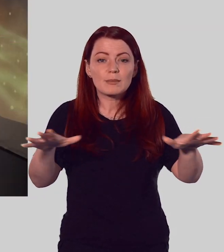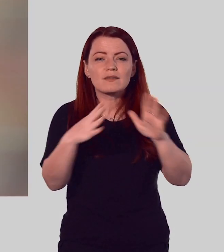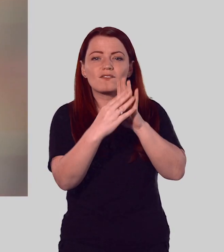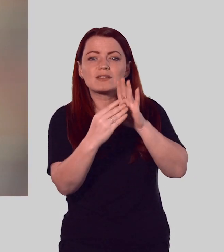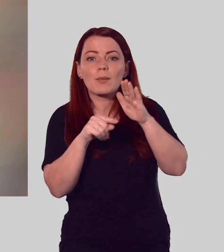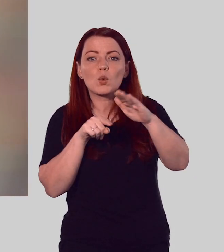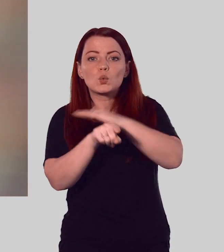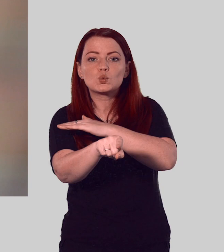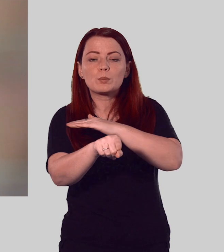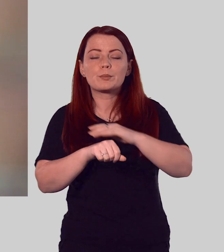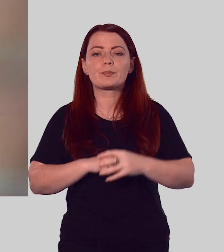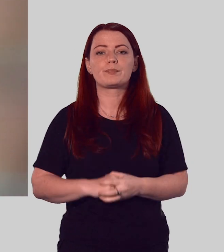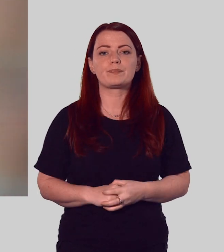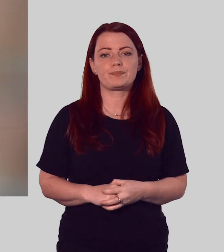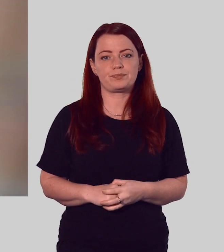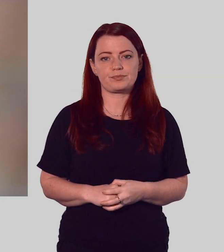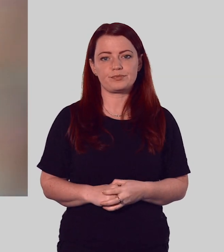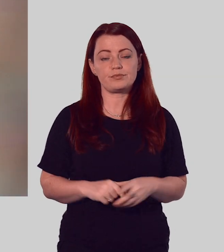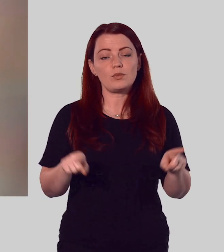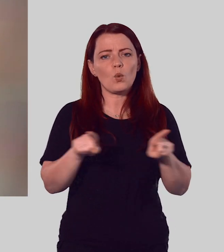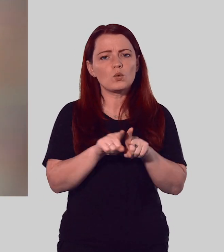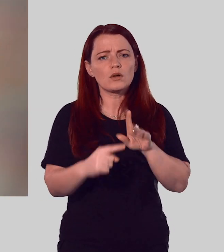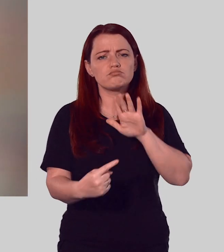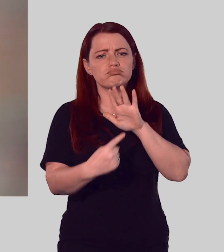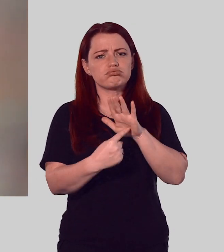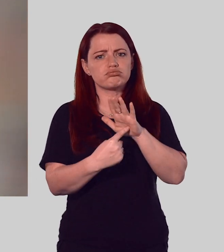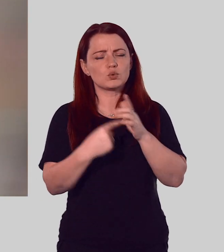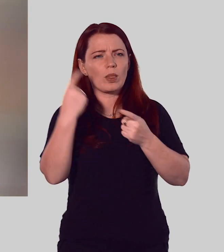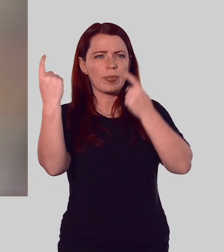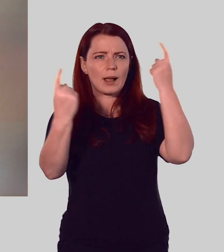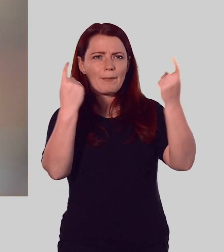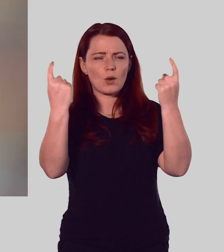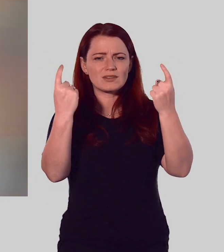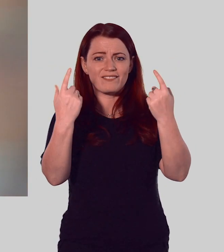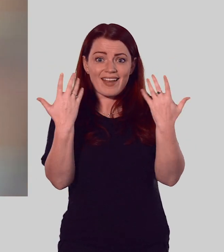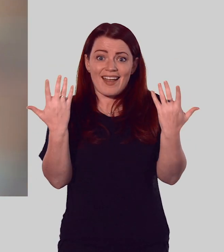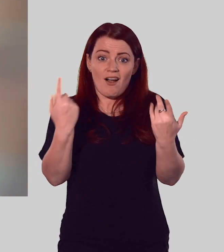It's also important to consider if everyone has to be accessing the same digital